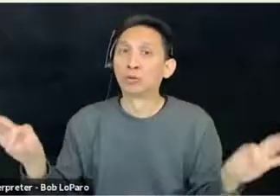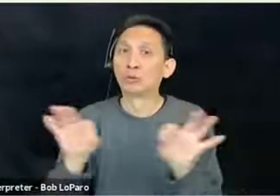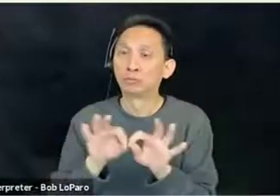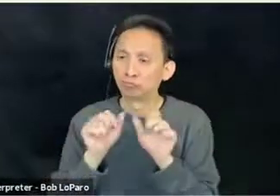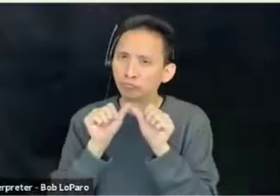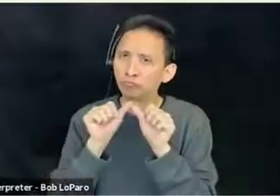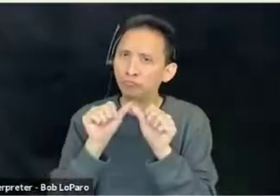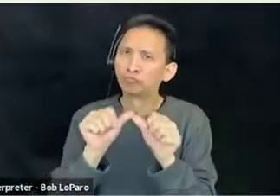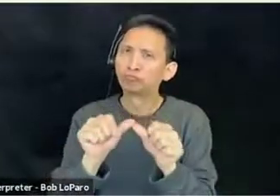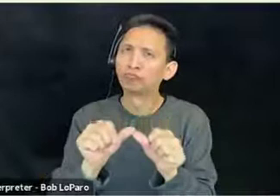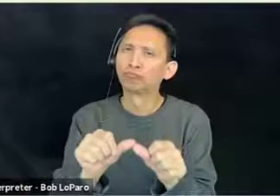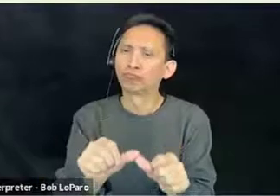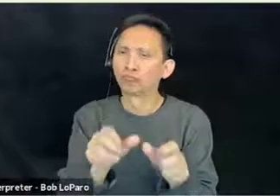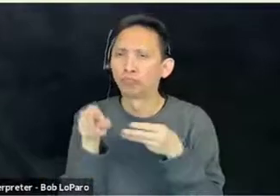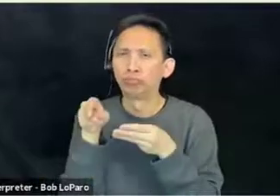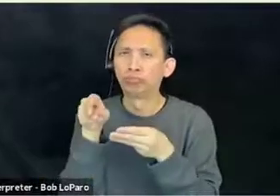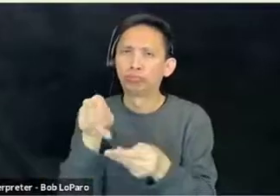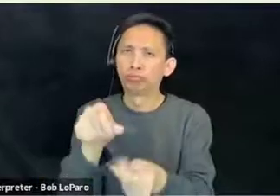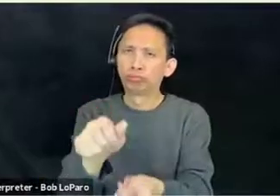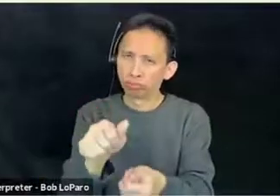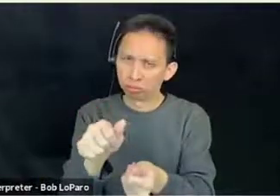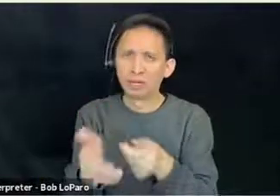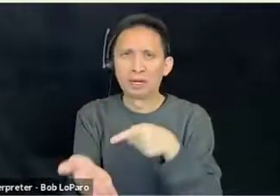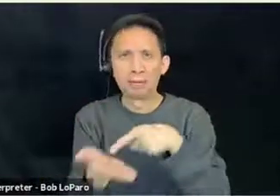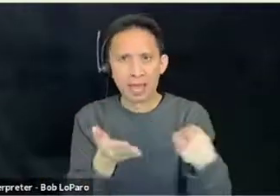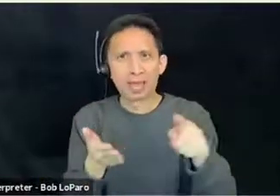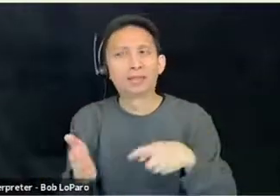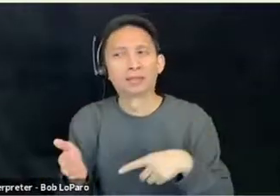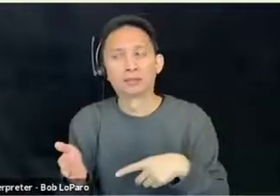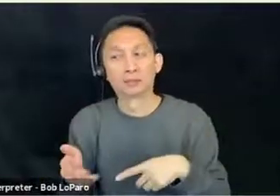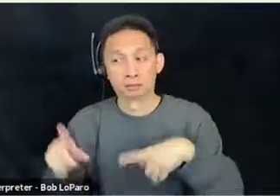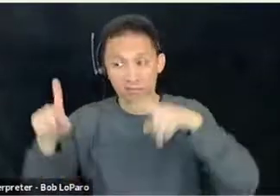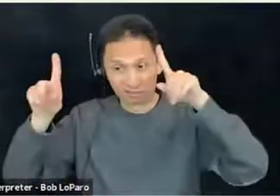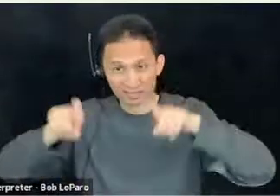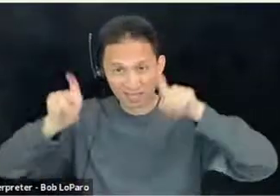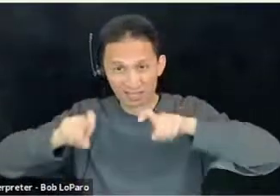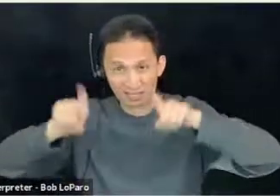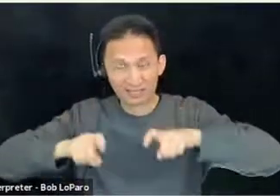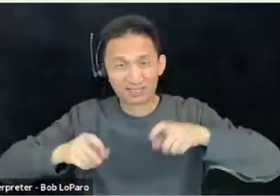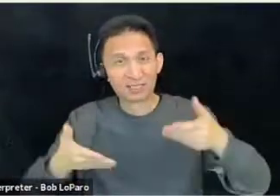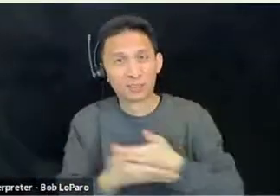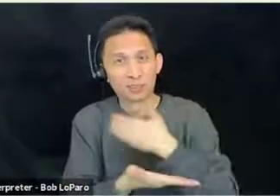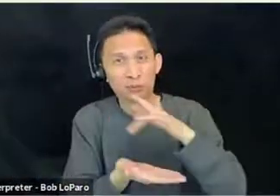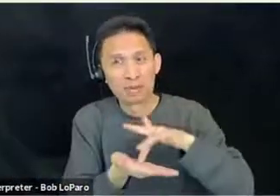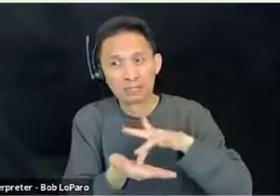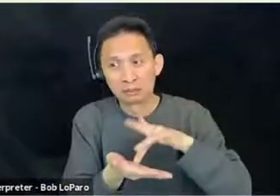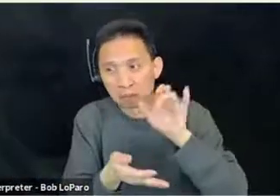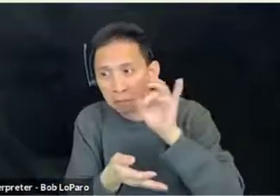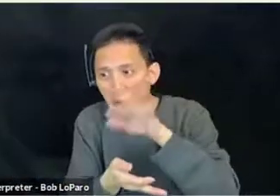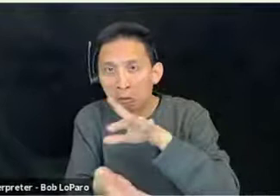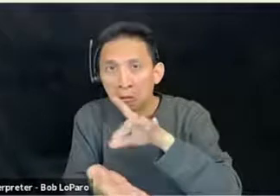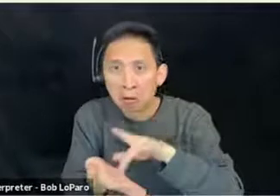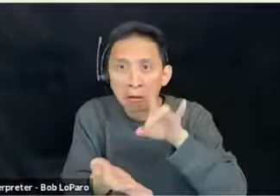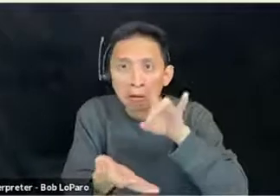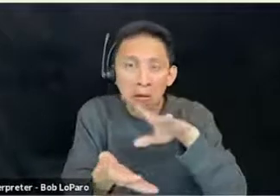to be able to test, test new medications, test new drugs